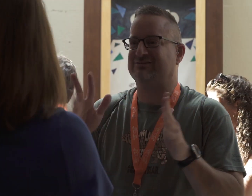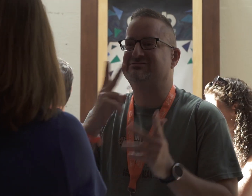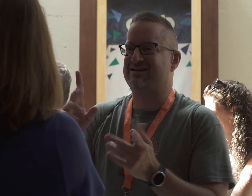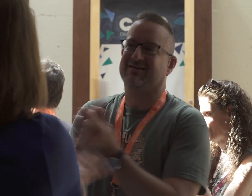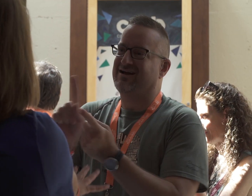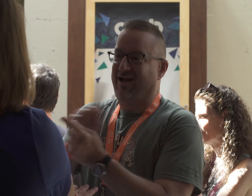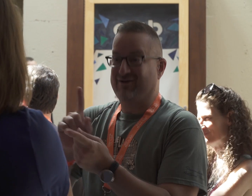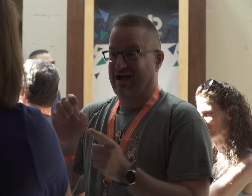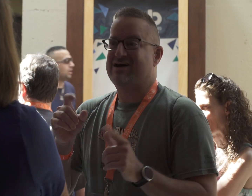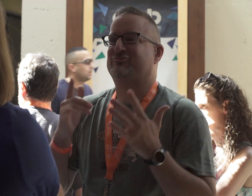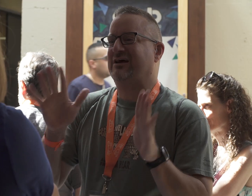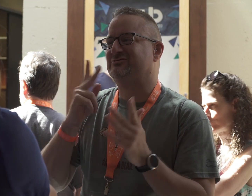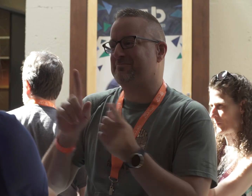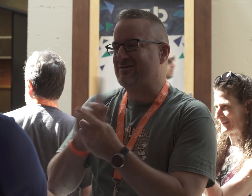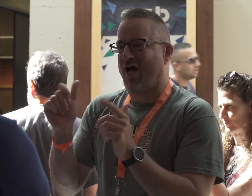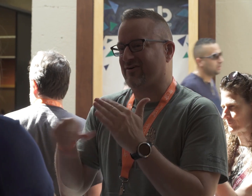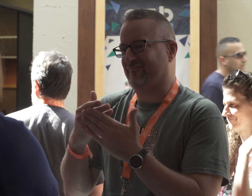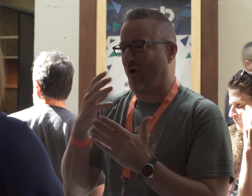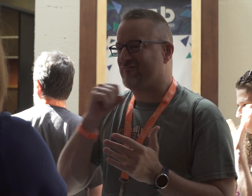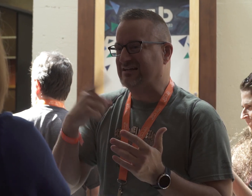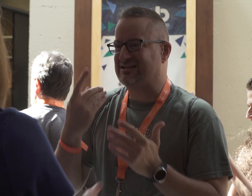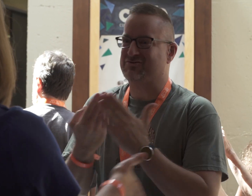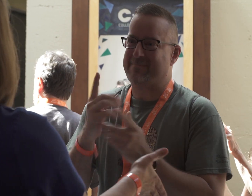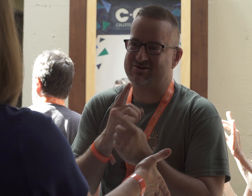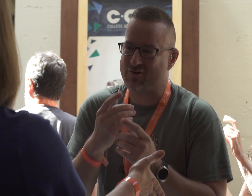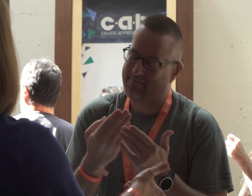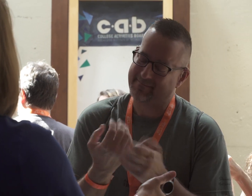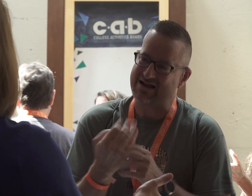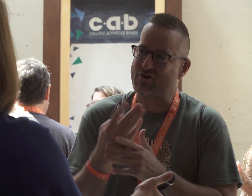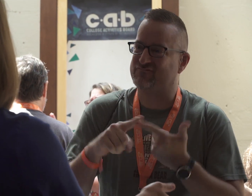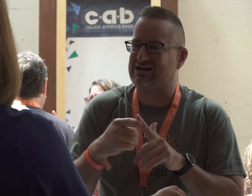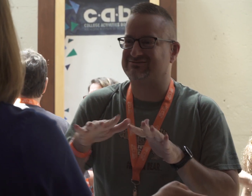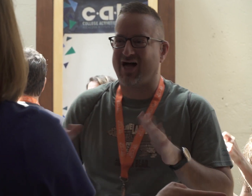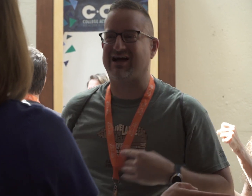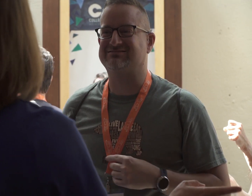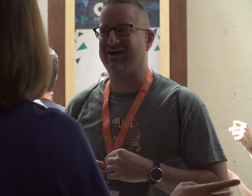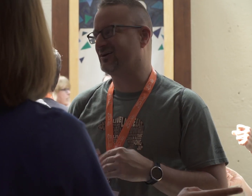It's great to see everyone. To see all these old faces and make new friends. All that stuff.